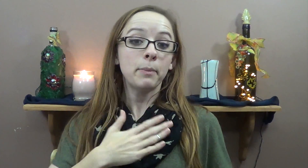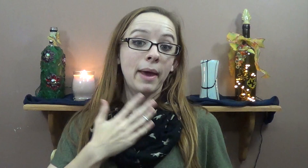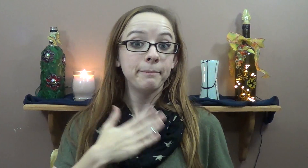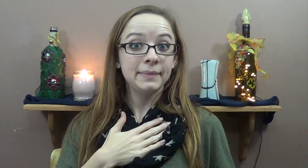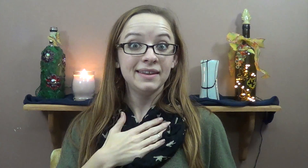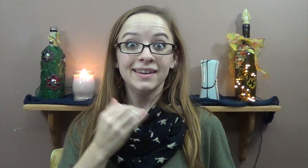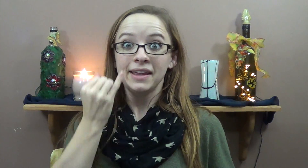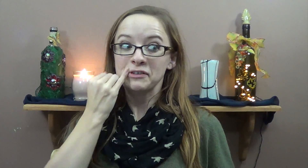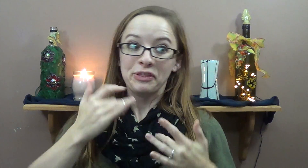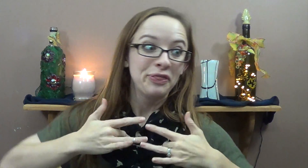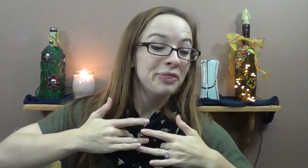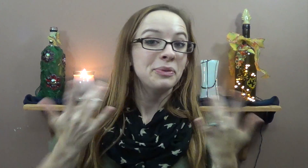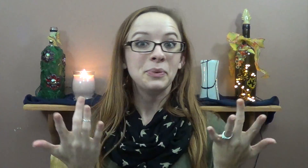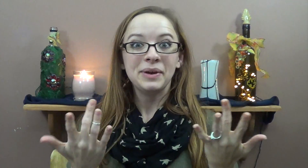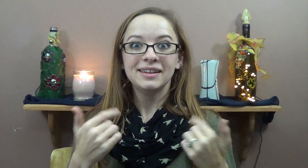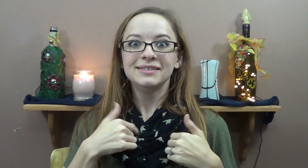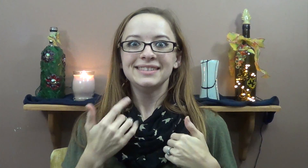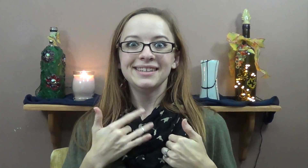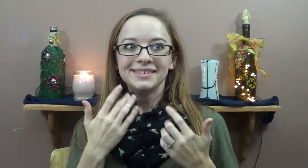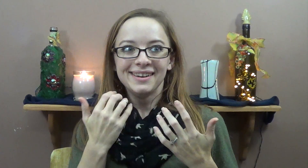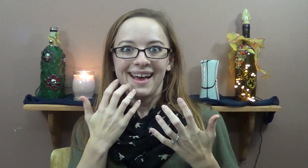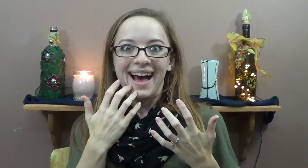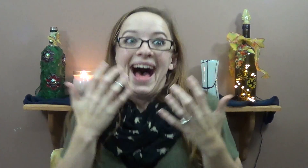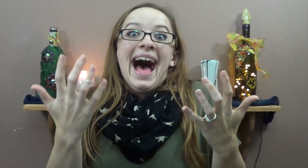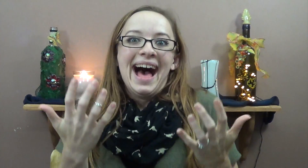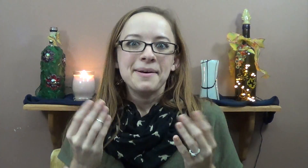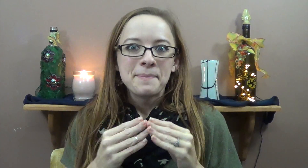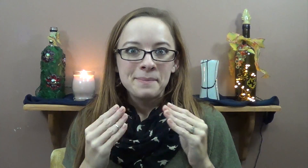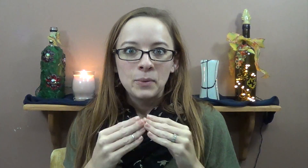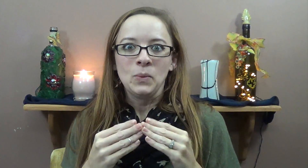something like if you're excited you say like "I'm happy" or if "I'm thrilled!"